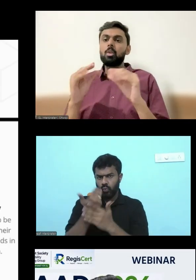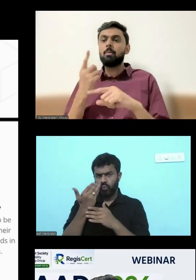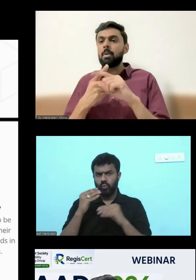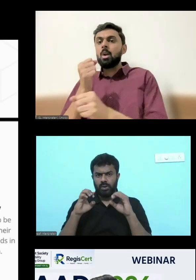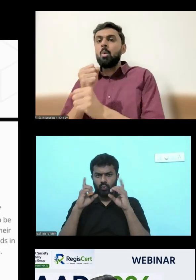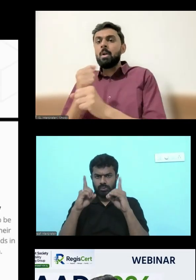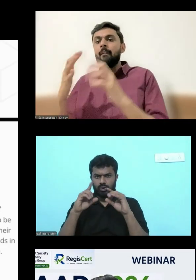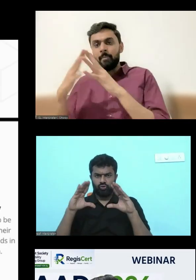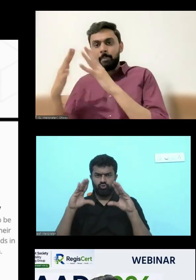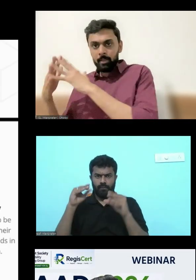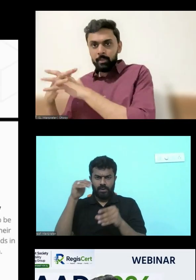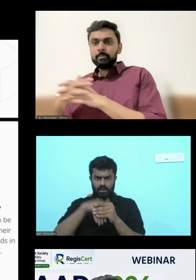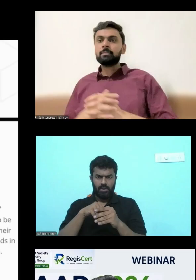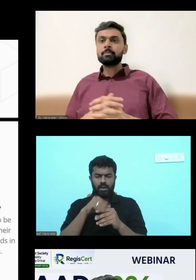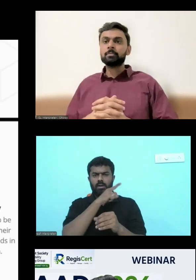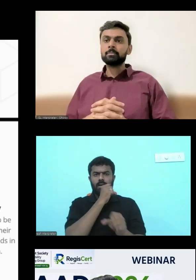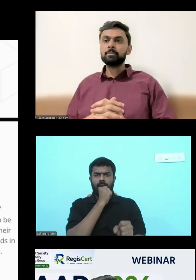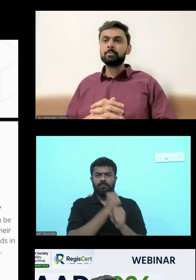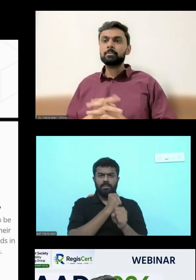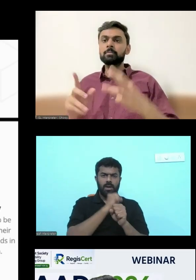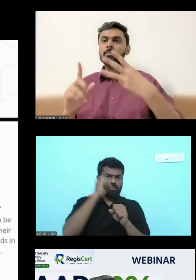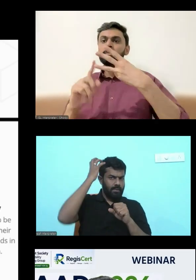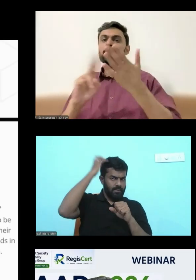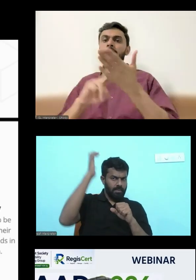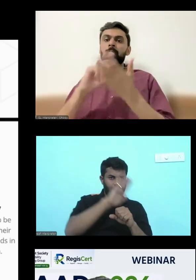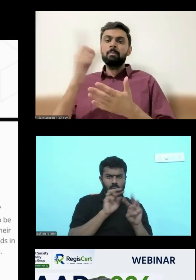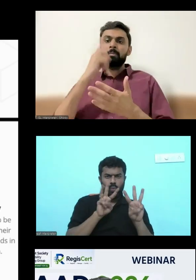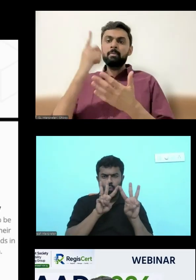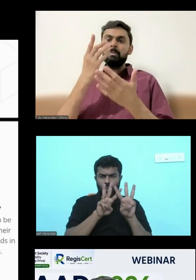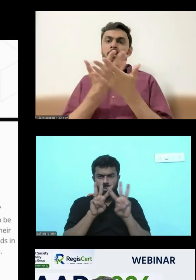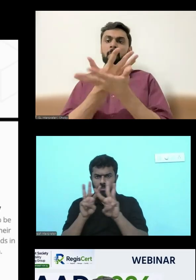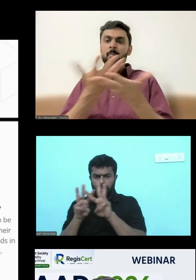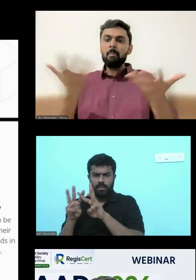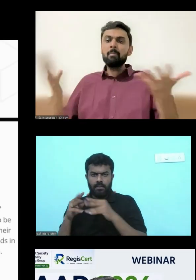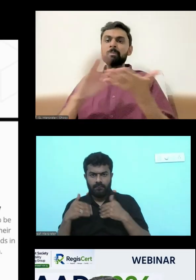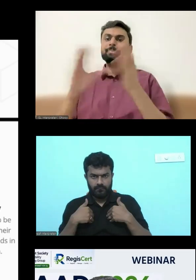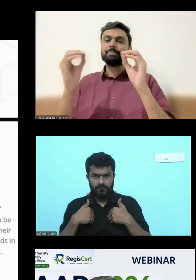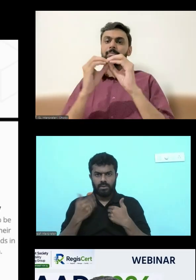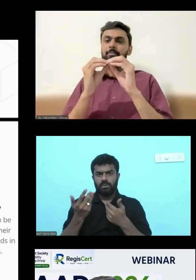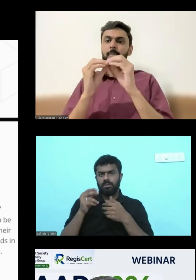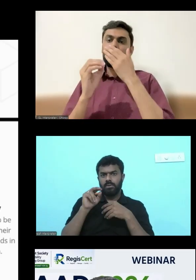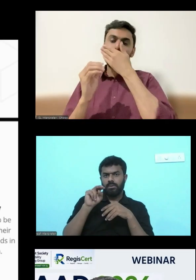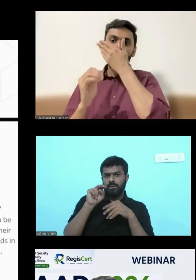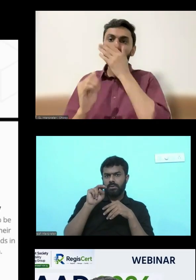And also there will be a national resource hub for establishing regional centers for assistive technology.